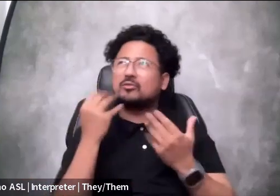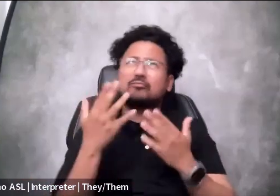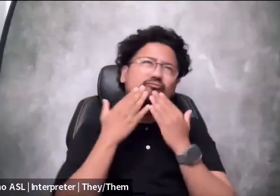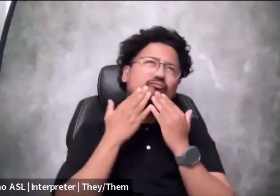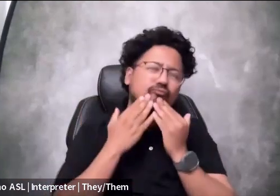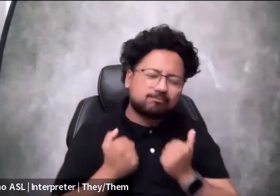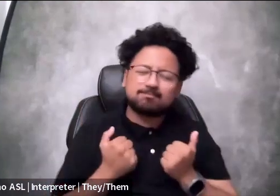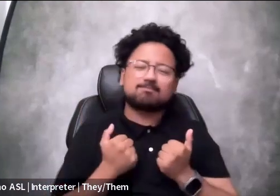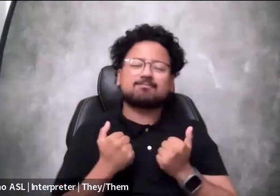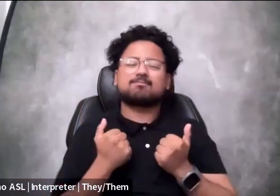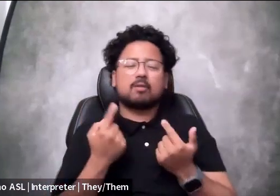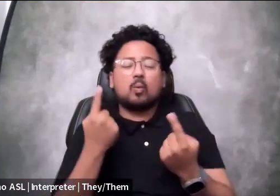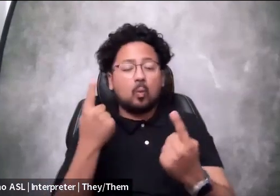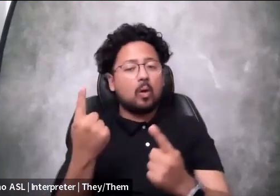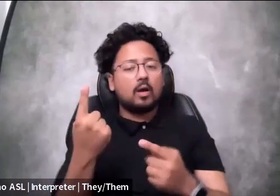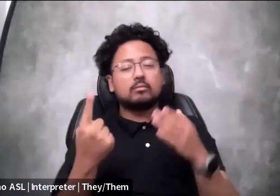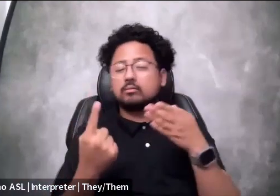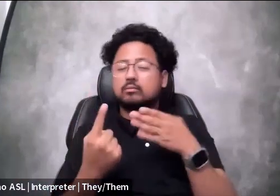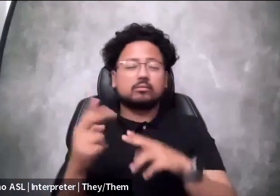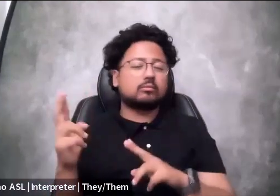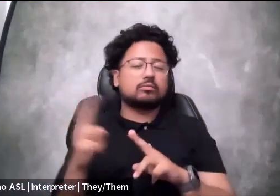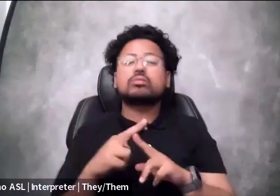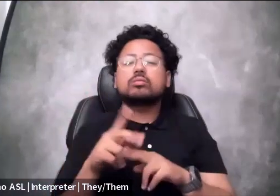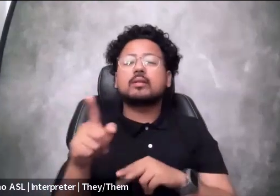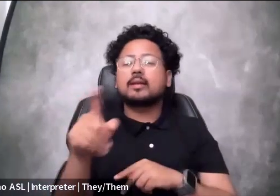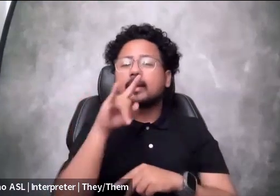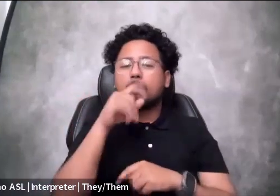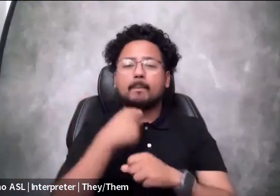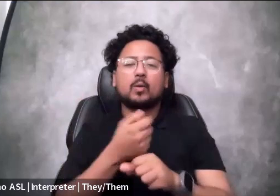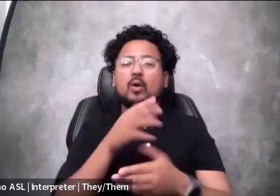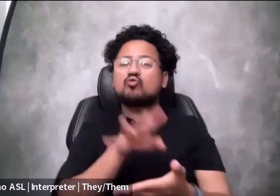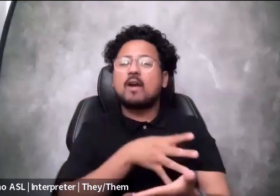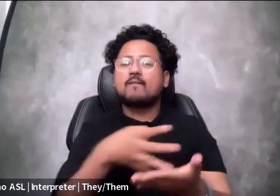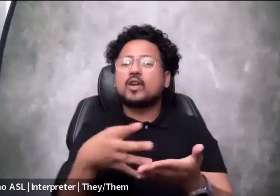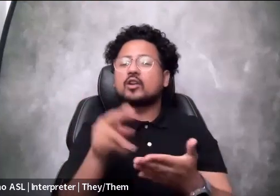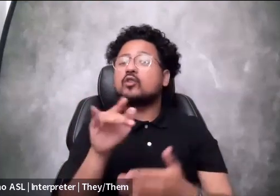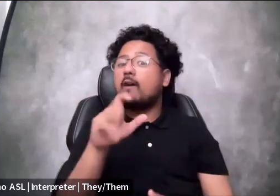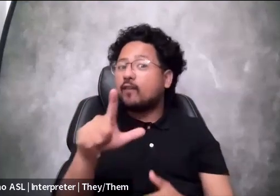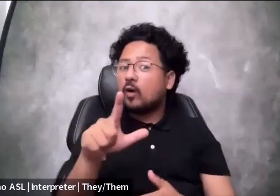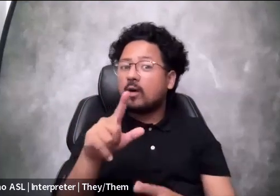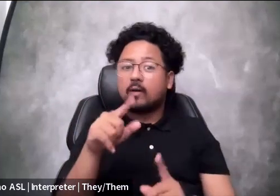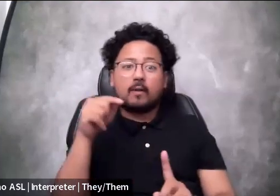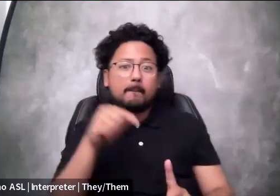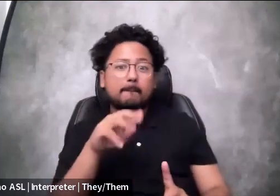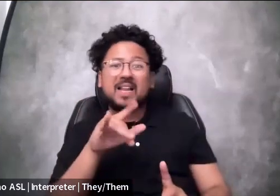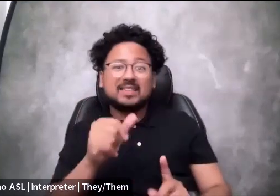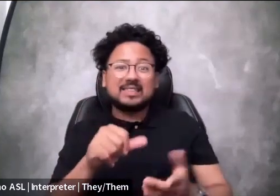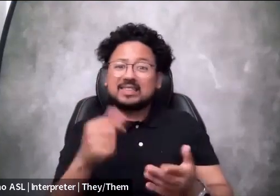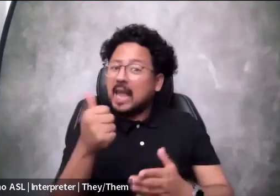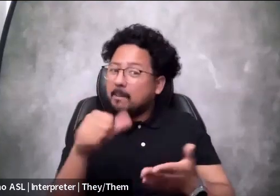I think one of the best was a kid who made a graphic novel of Melissa, and it was like a 10 page graphic novel. And I'm like,